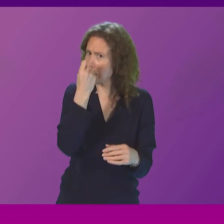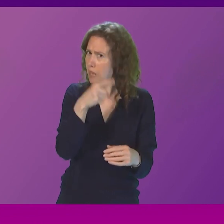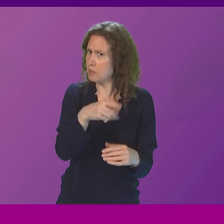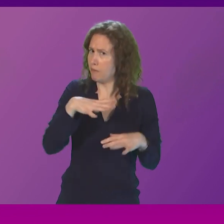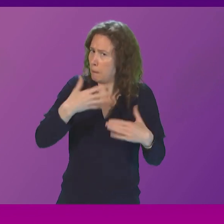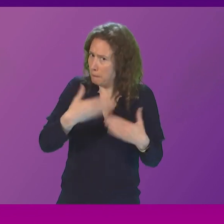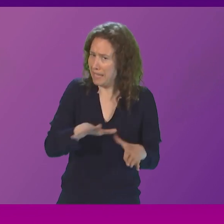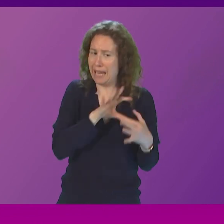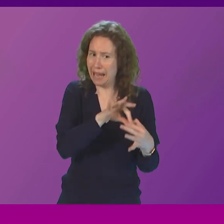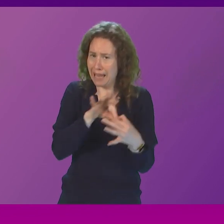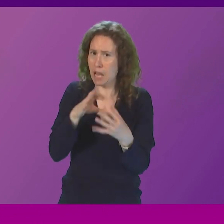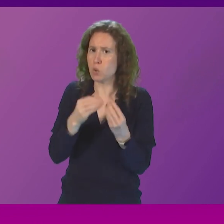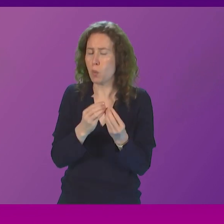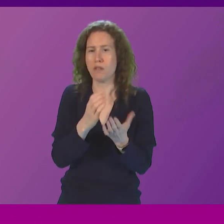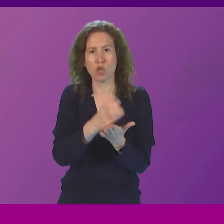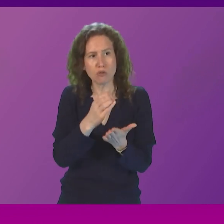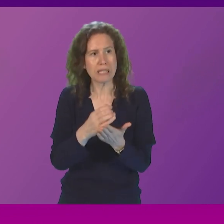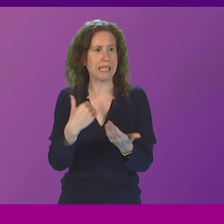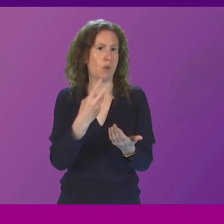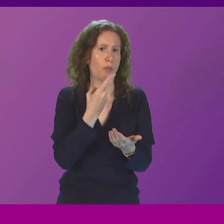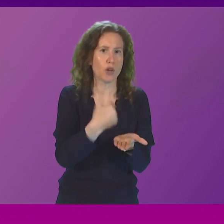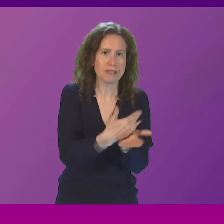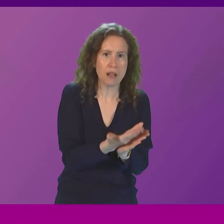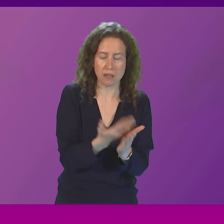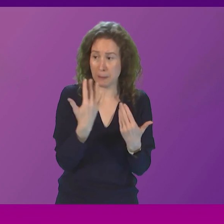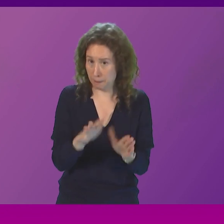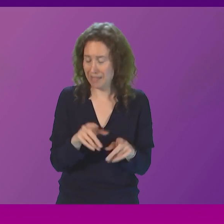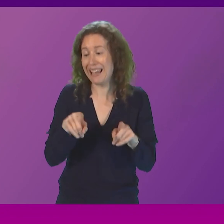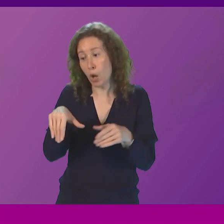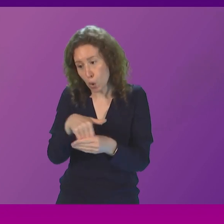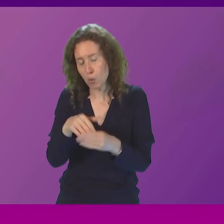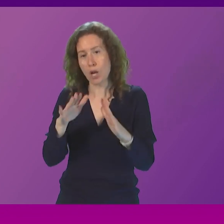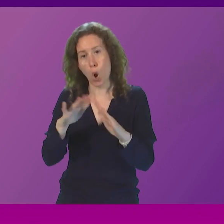engage with the third sector and charities, including Homeless Project Scotland.